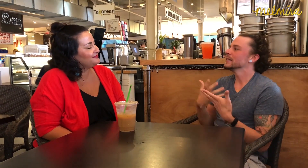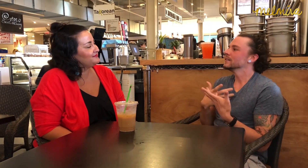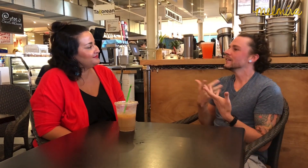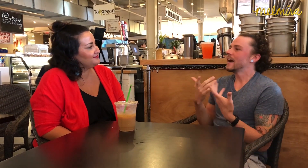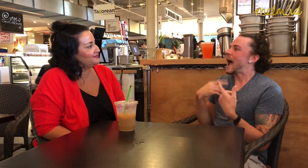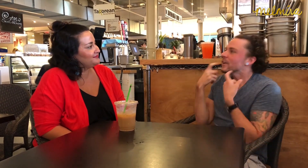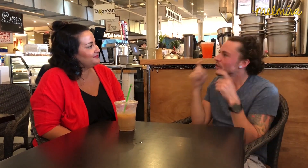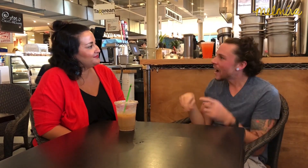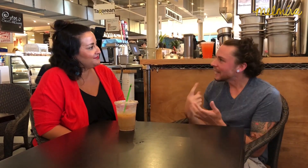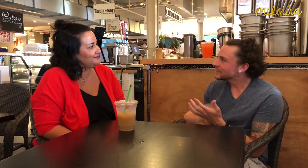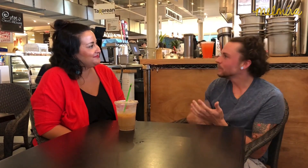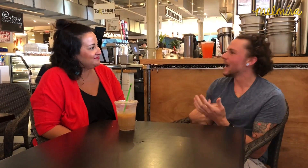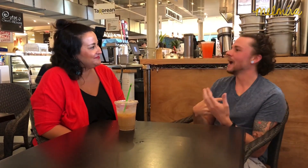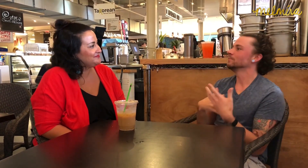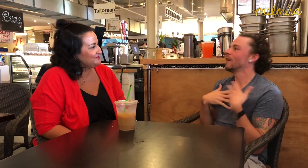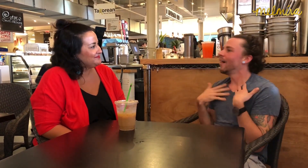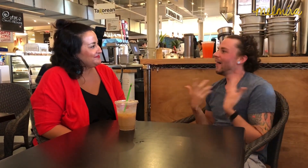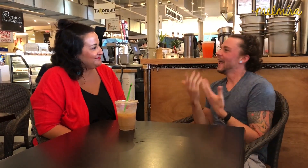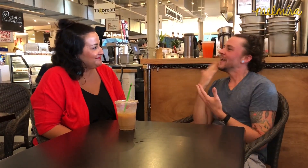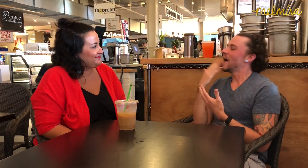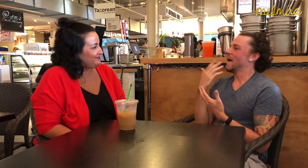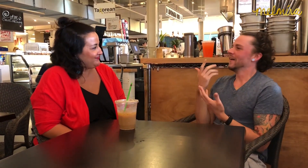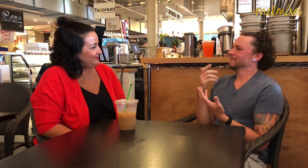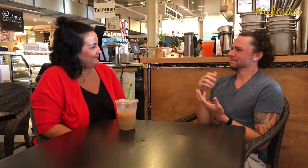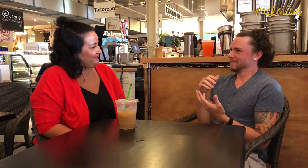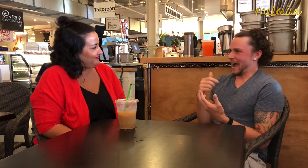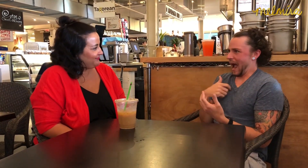I cry sometimes...you know.